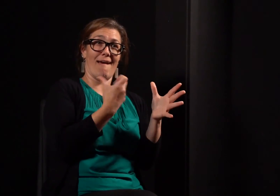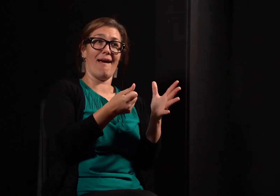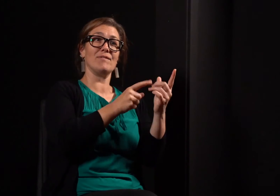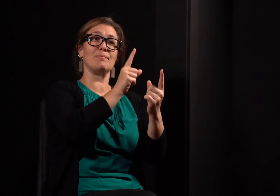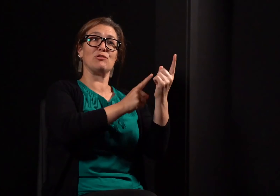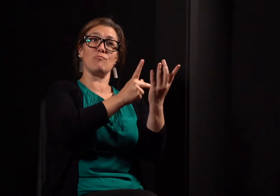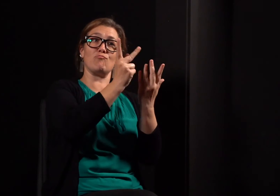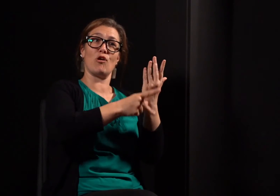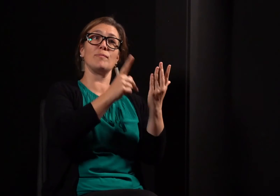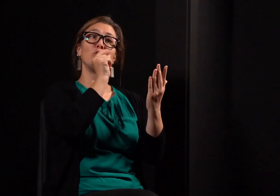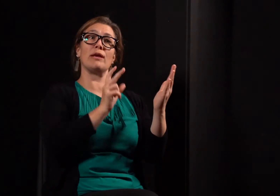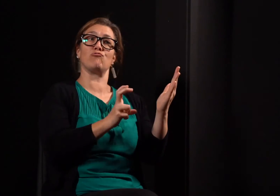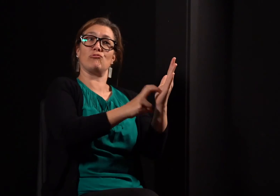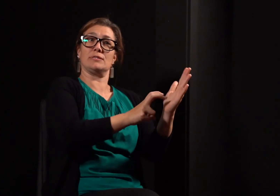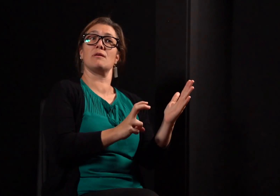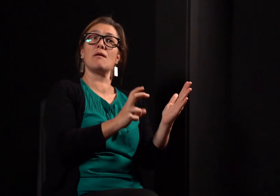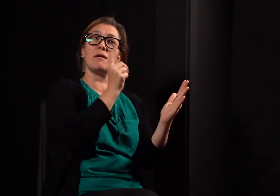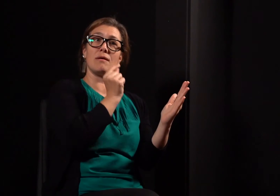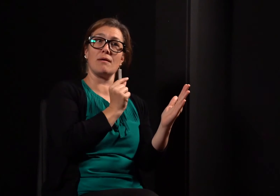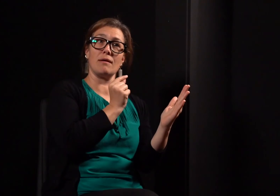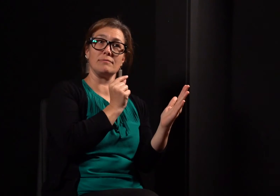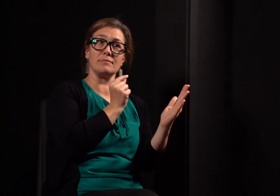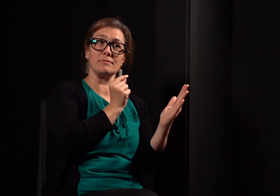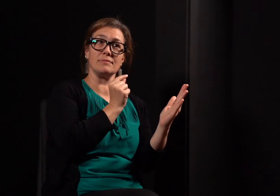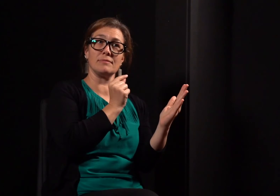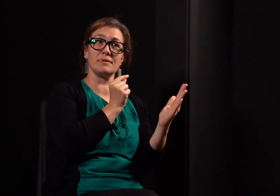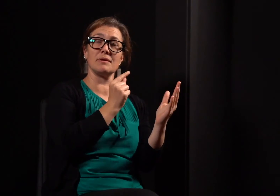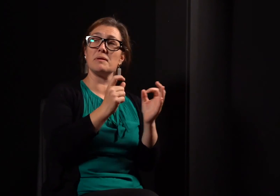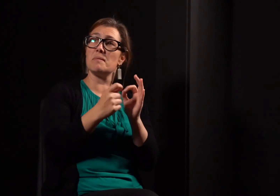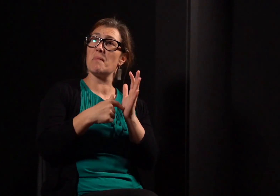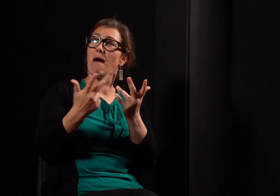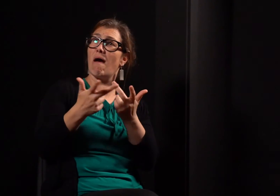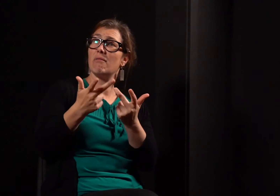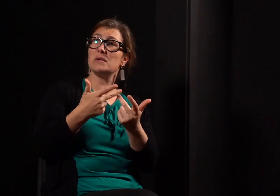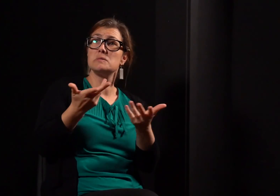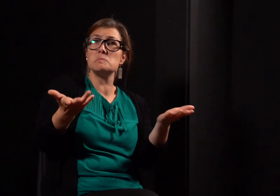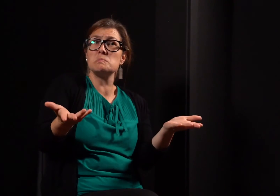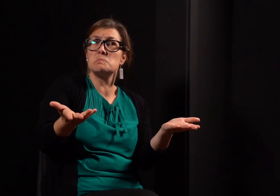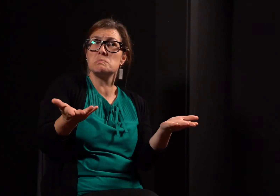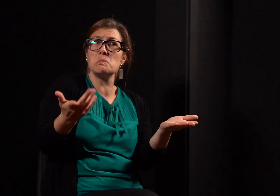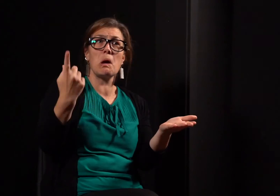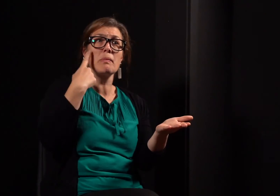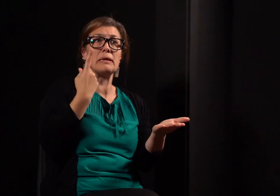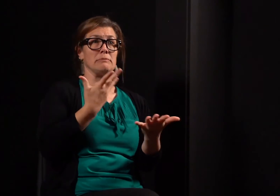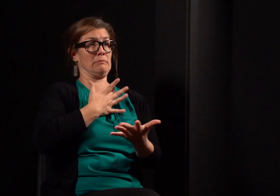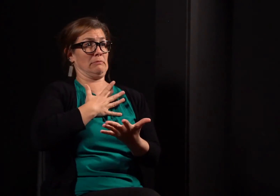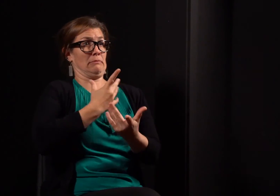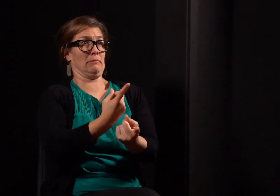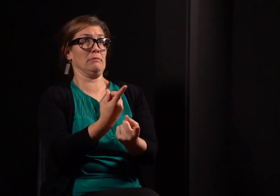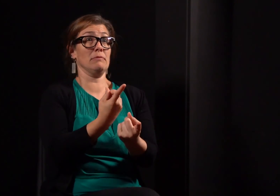I know ASLIA has a mentoring program that you can register for but other than that, I'm not sure.